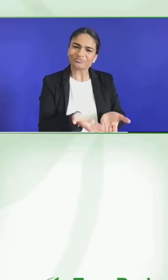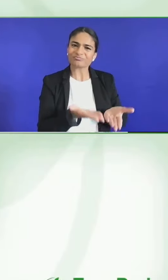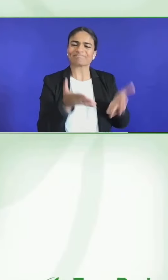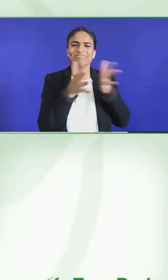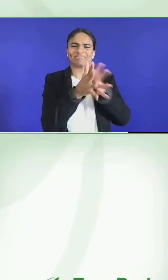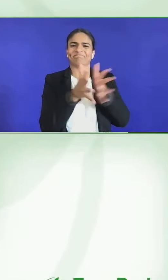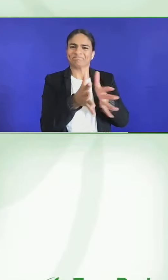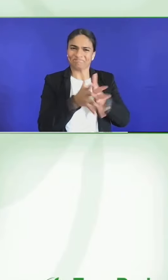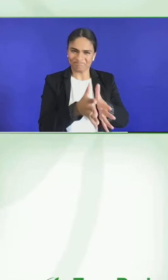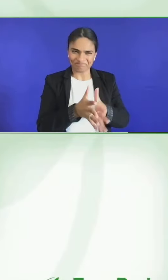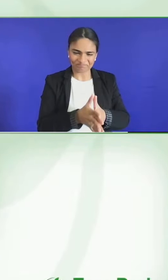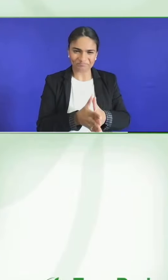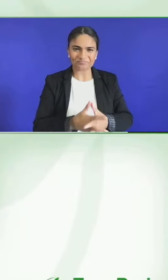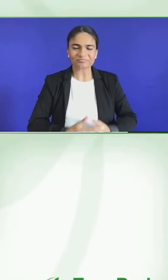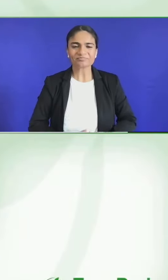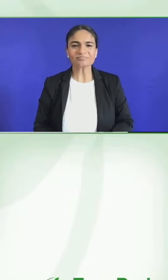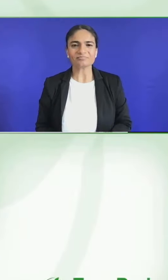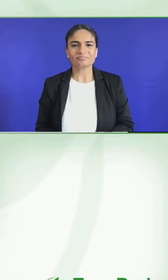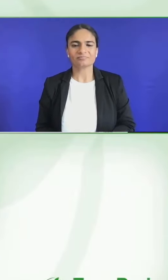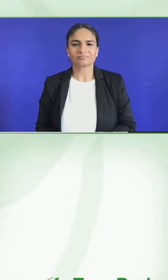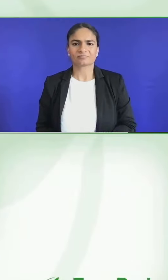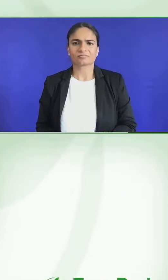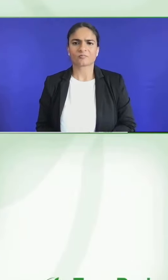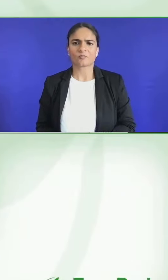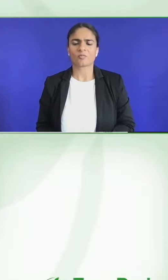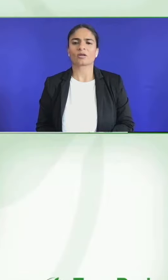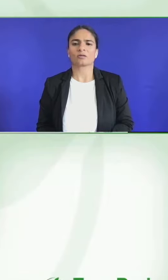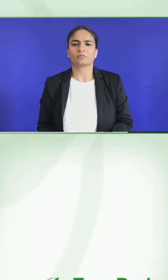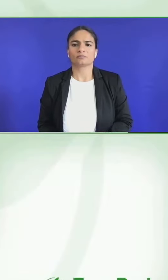it is not the only way forward but one of the best ways forward in